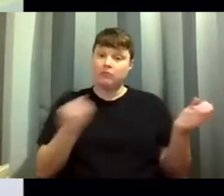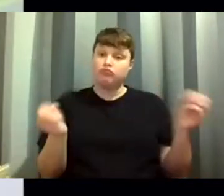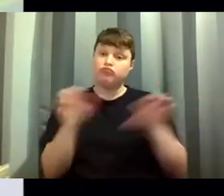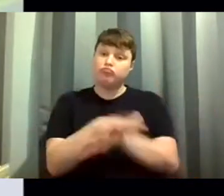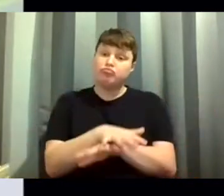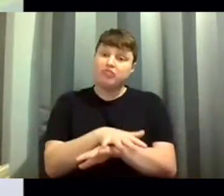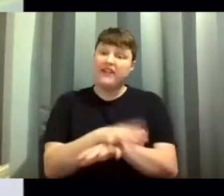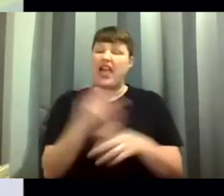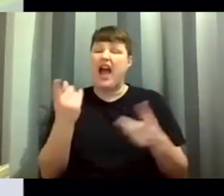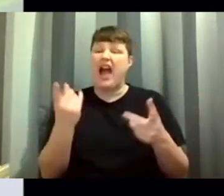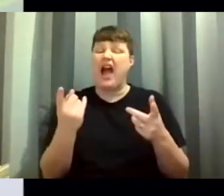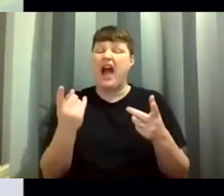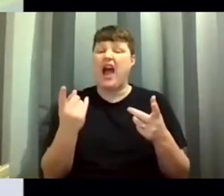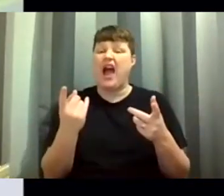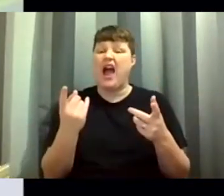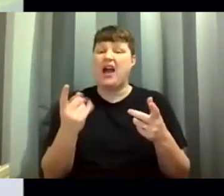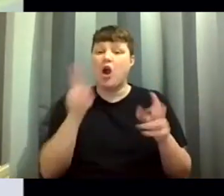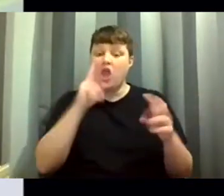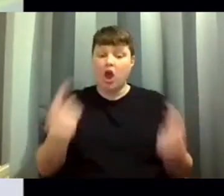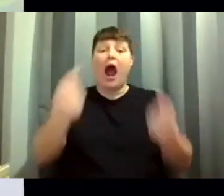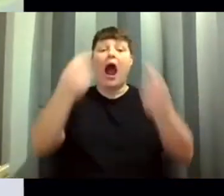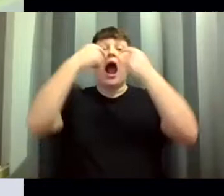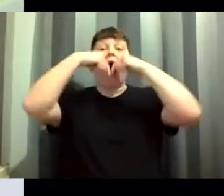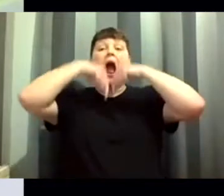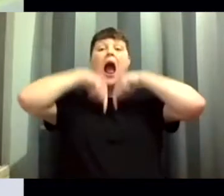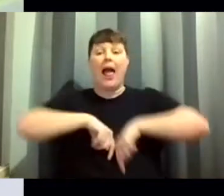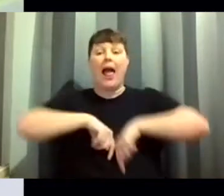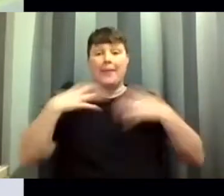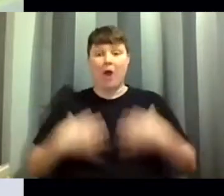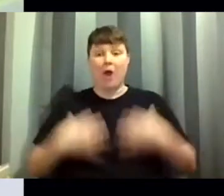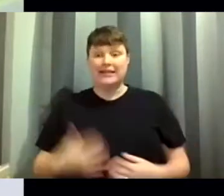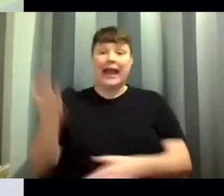of peering into the depths of the body: some of the history, some of the techniques which